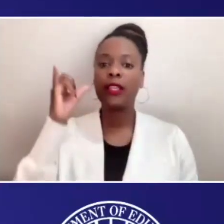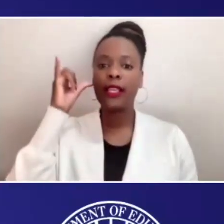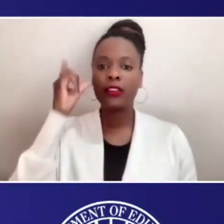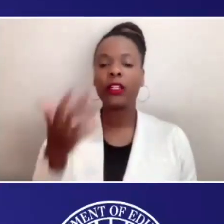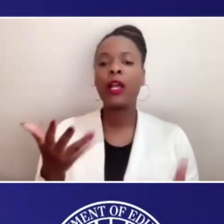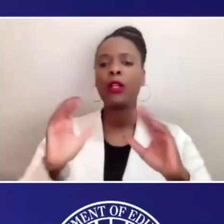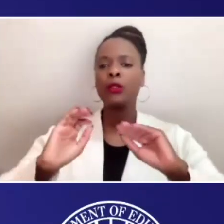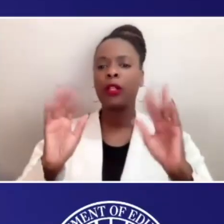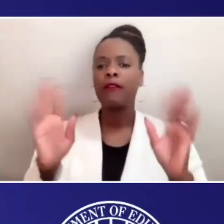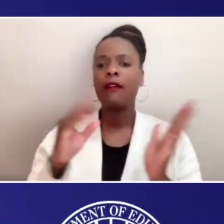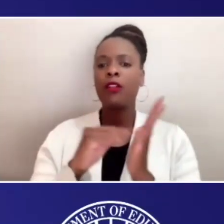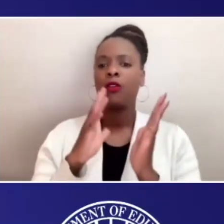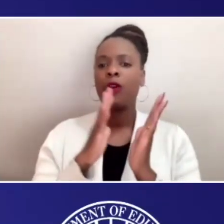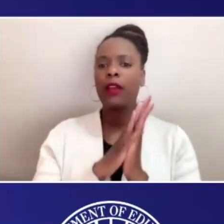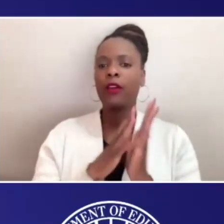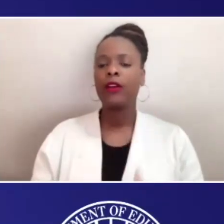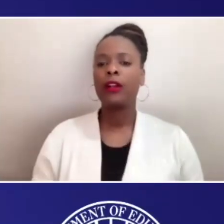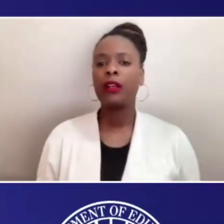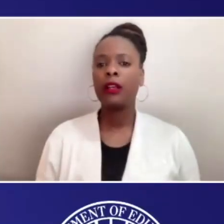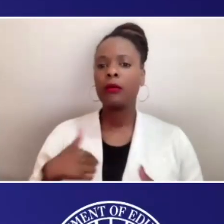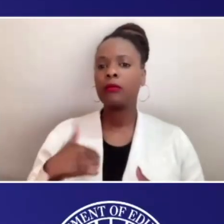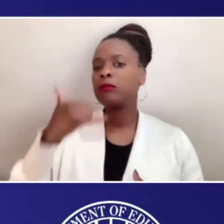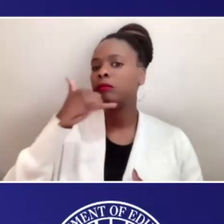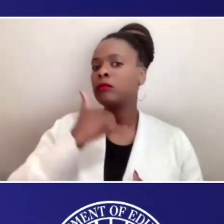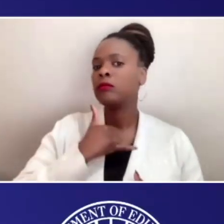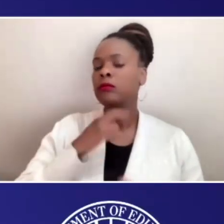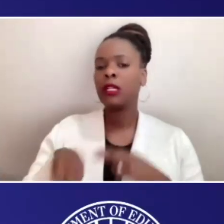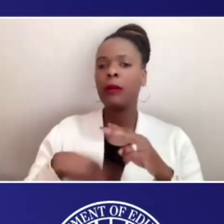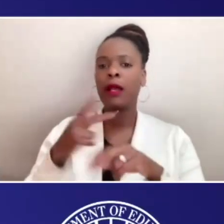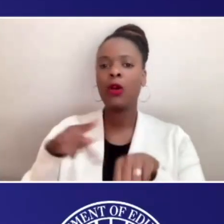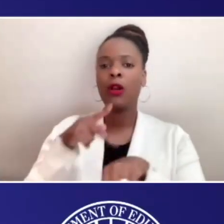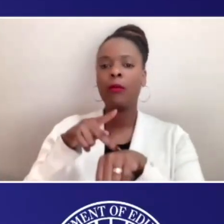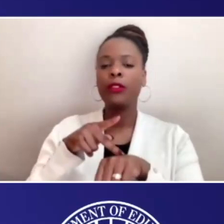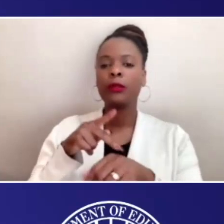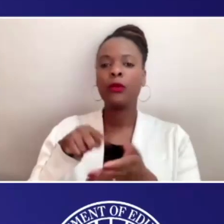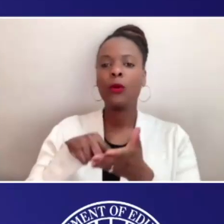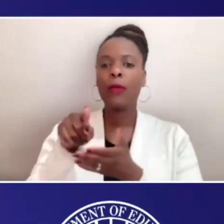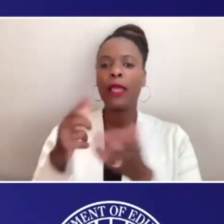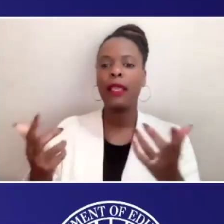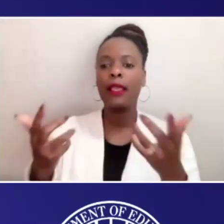the record that I was wrong about the principal payment match. That, that man was right, obviously.